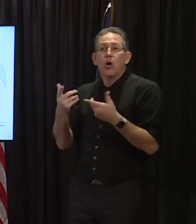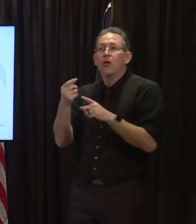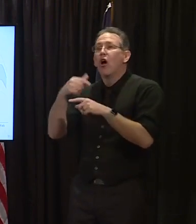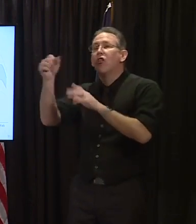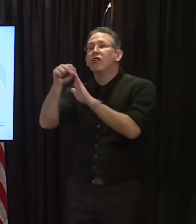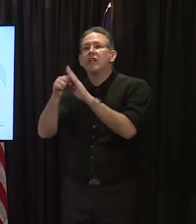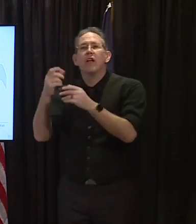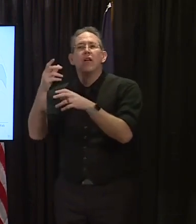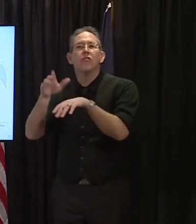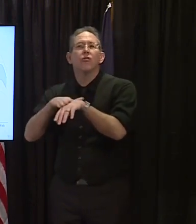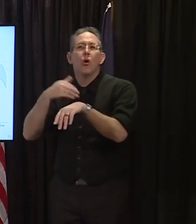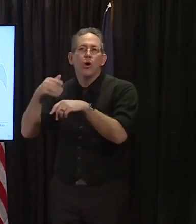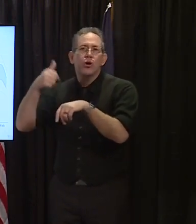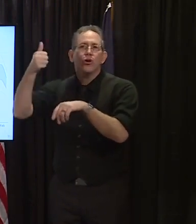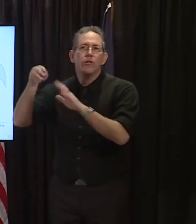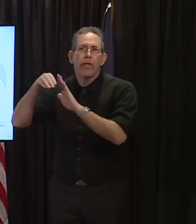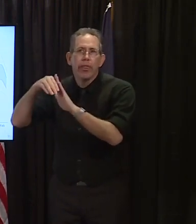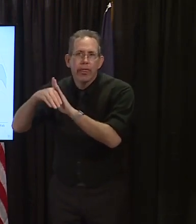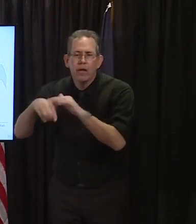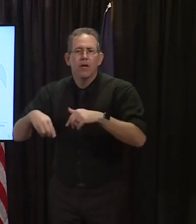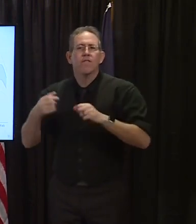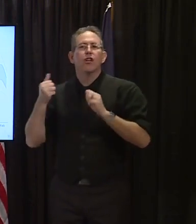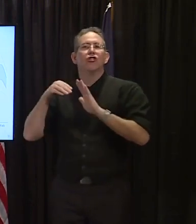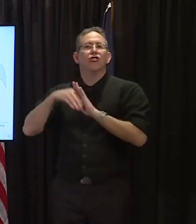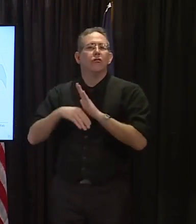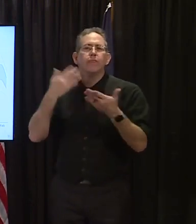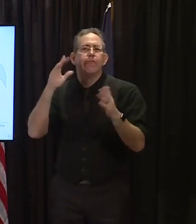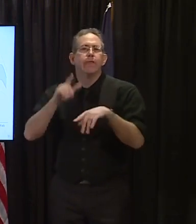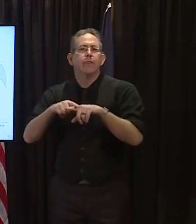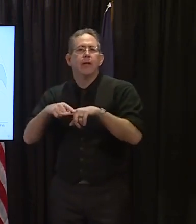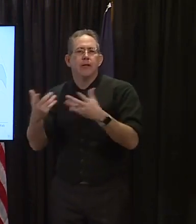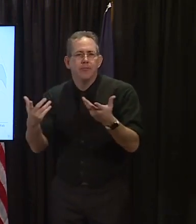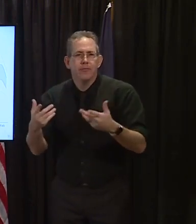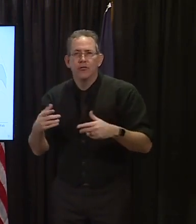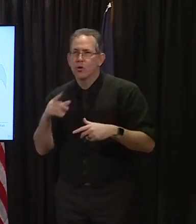that certainly is some encouraging news in terms of what the prediction is once